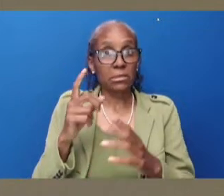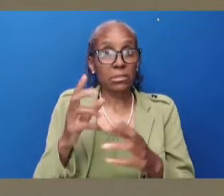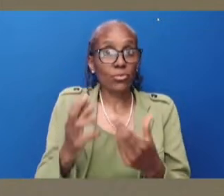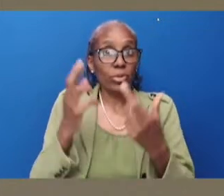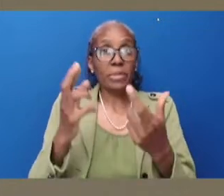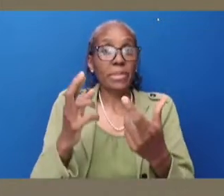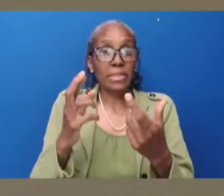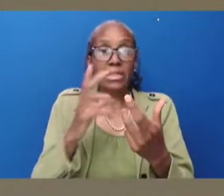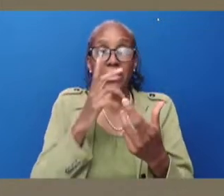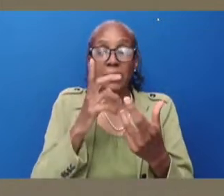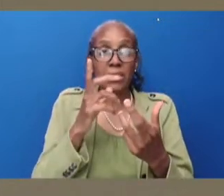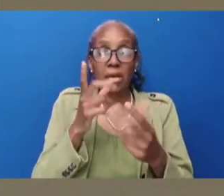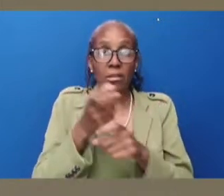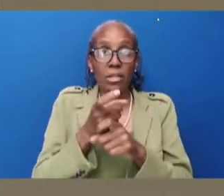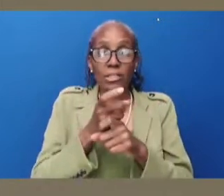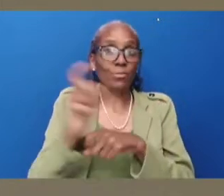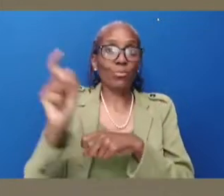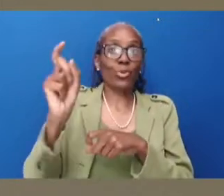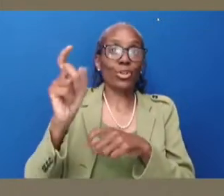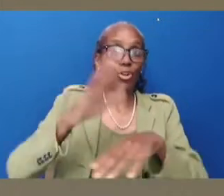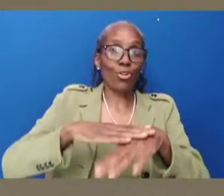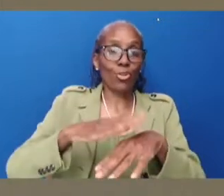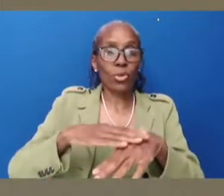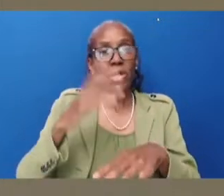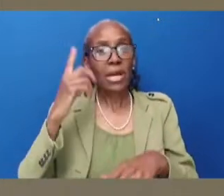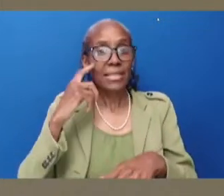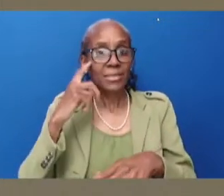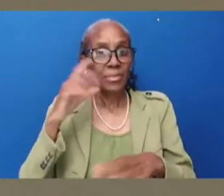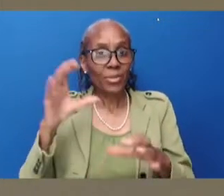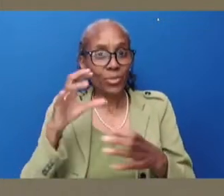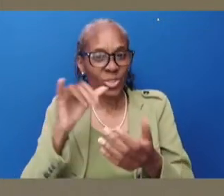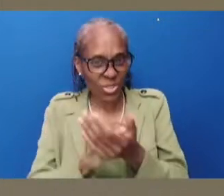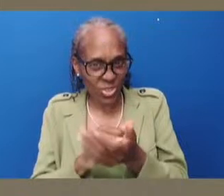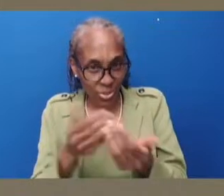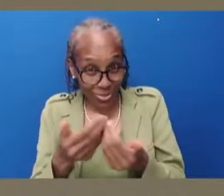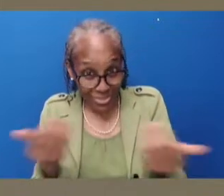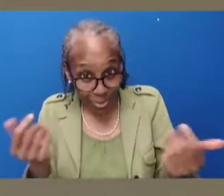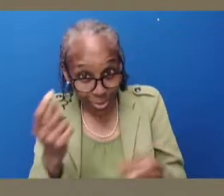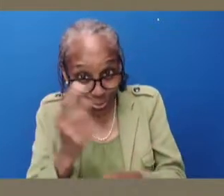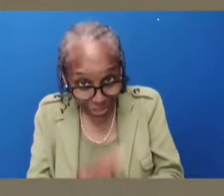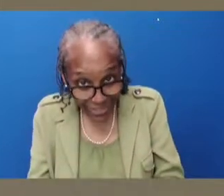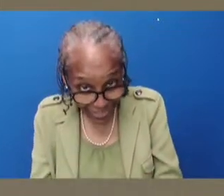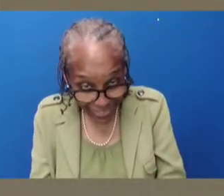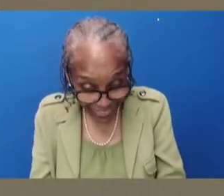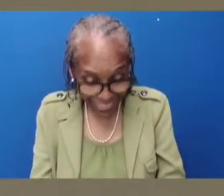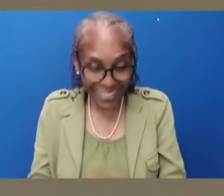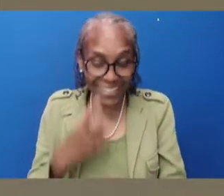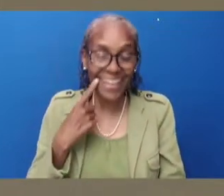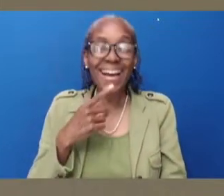I SUSPECT IN COMING UP IN IT THE